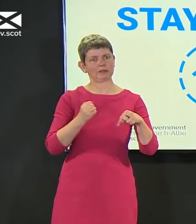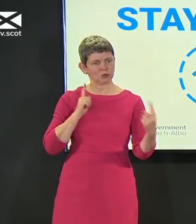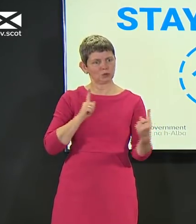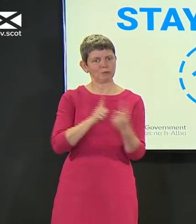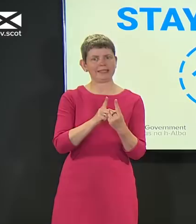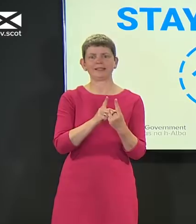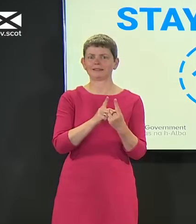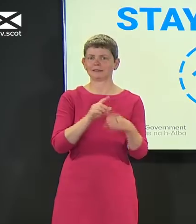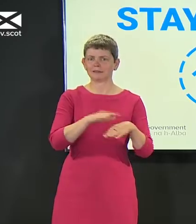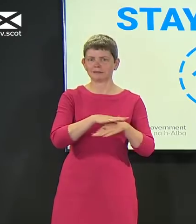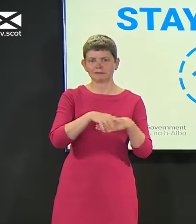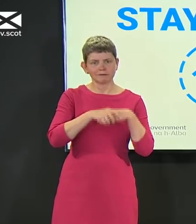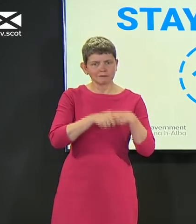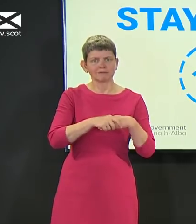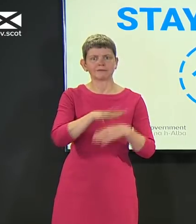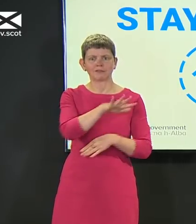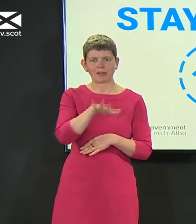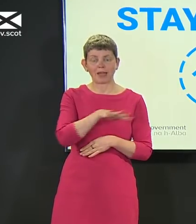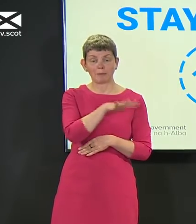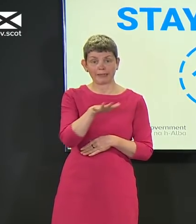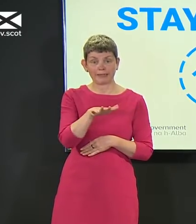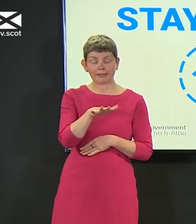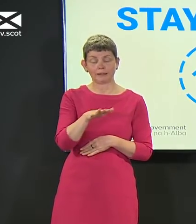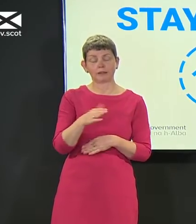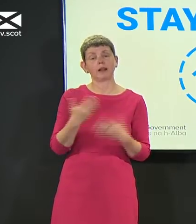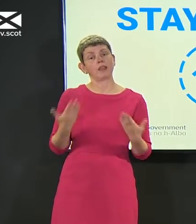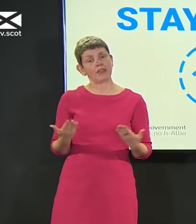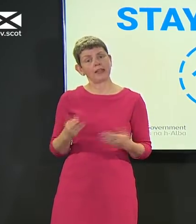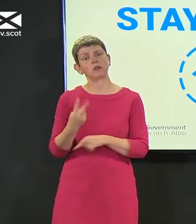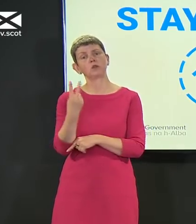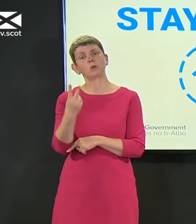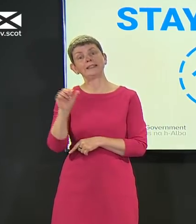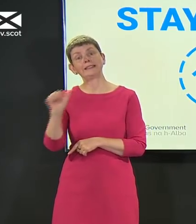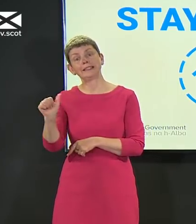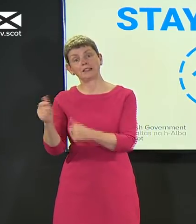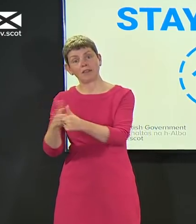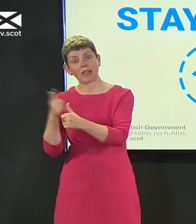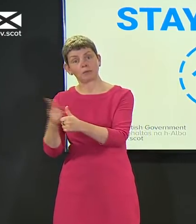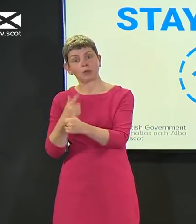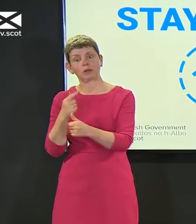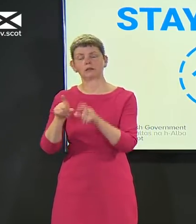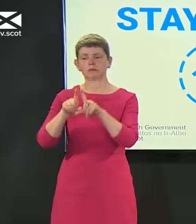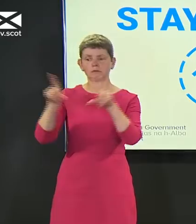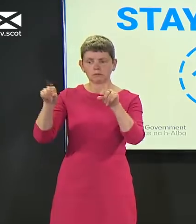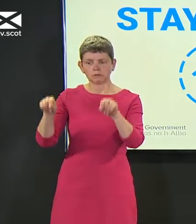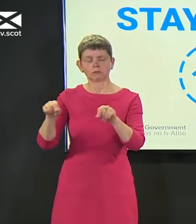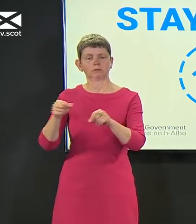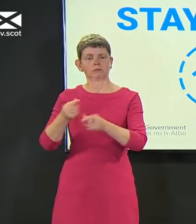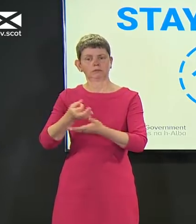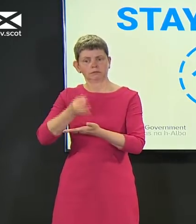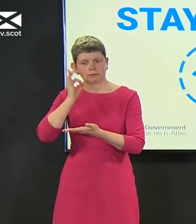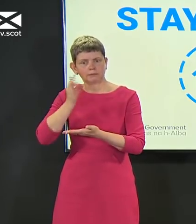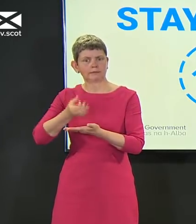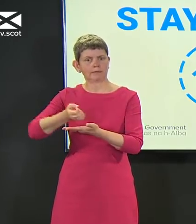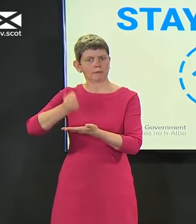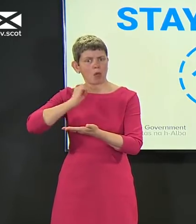larger groups outside a week later on 26 April the retail and the hospitality sectors will reopen and